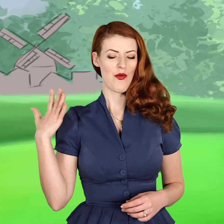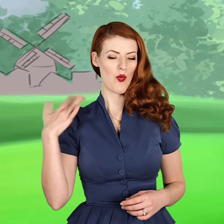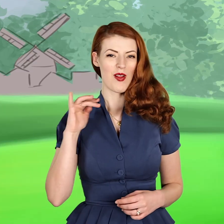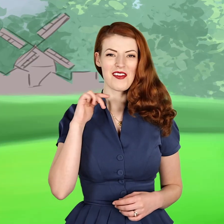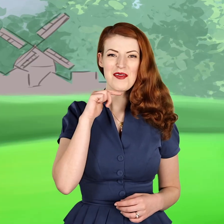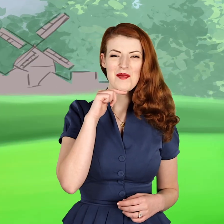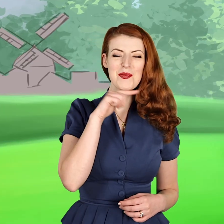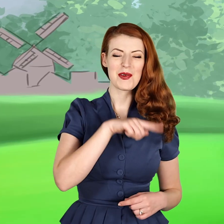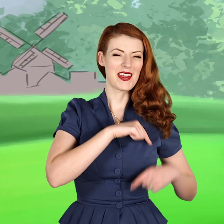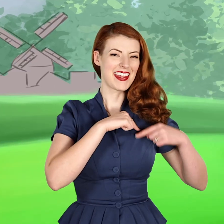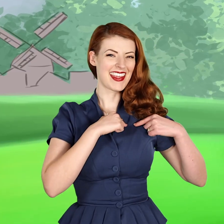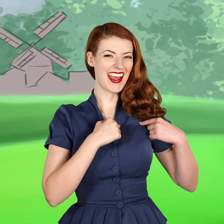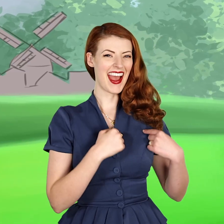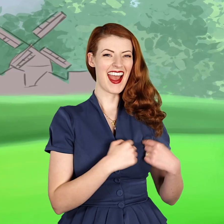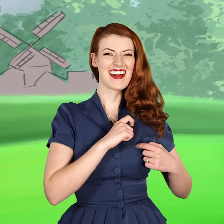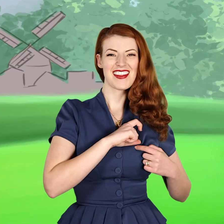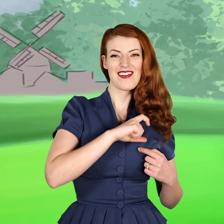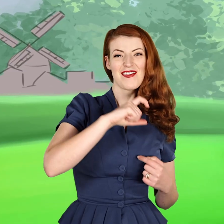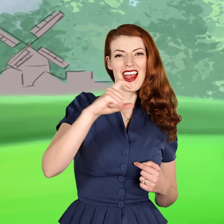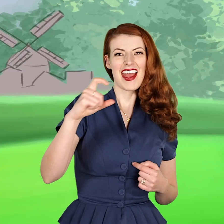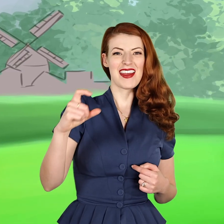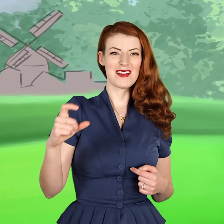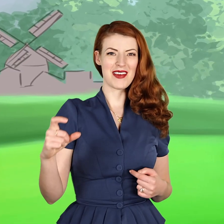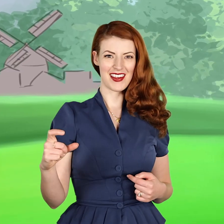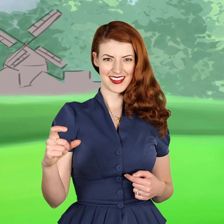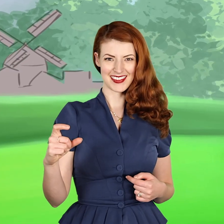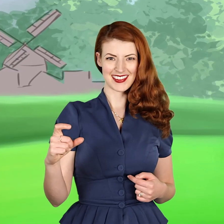There once was a boy with a rainbow heart.